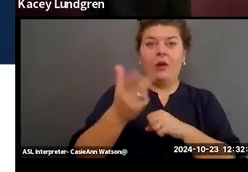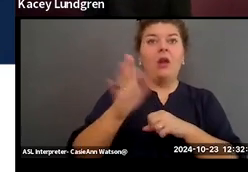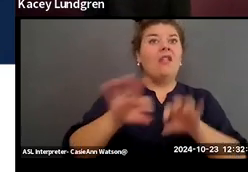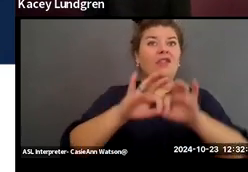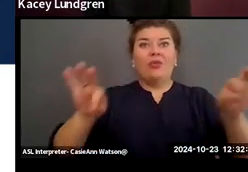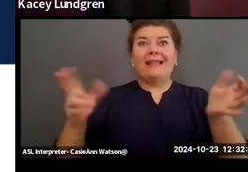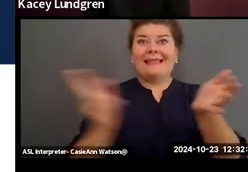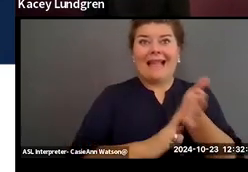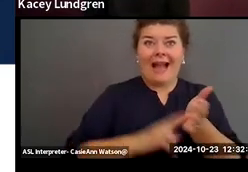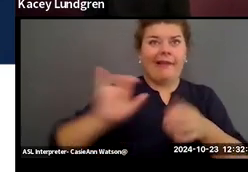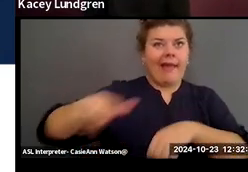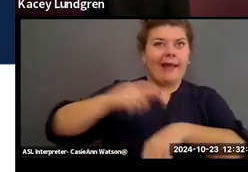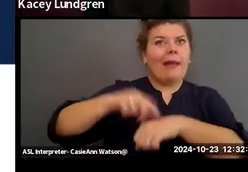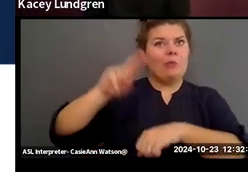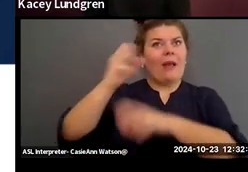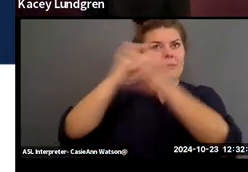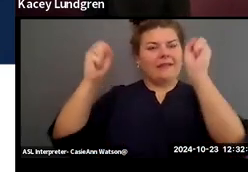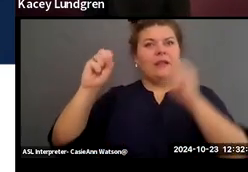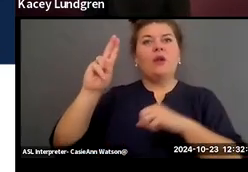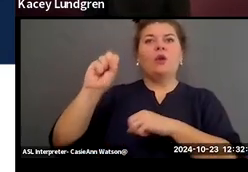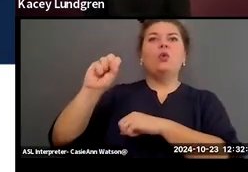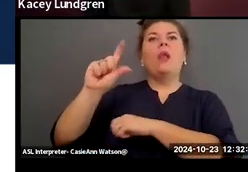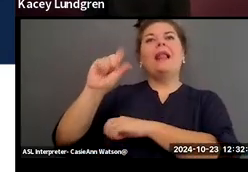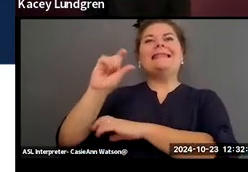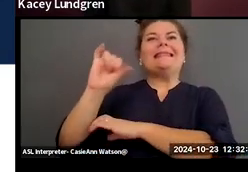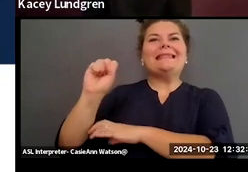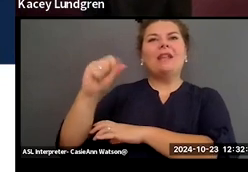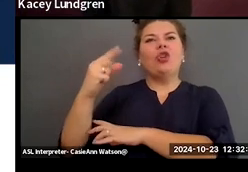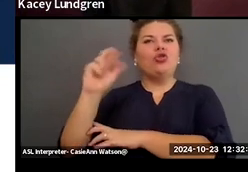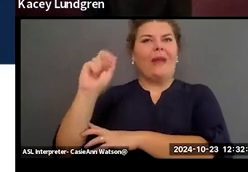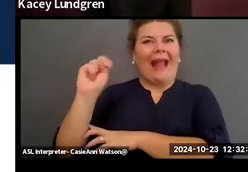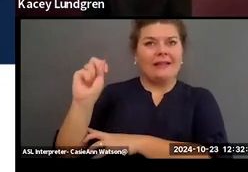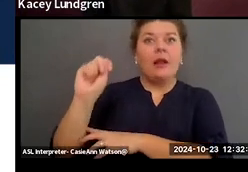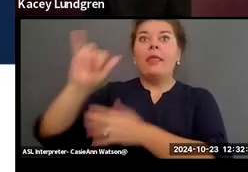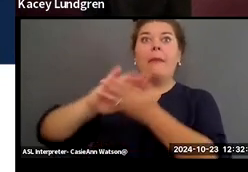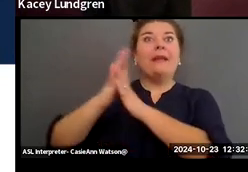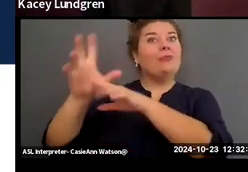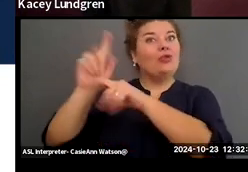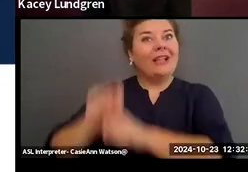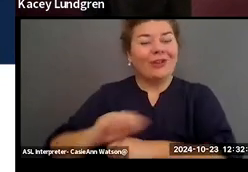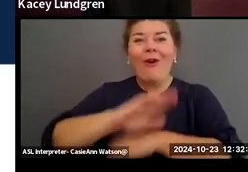by then US President Ulysses S. Grant, which began a tradition where all diplomas from the university